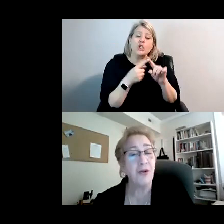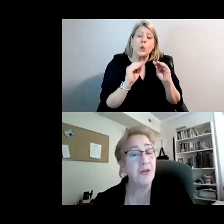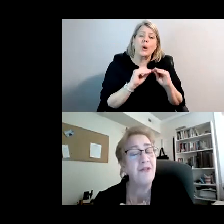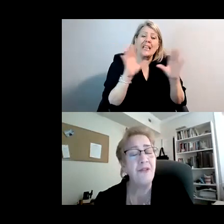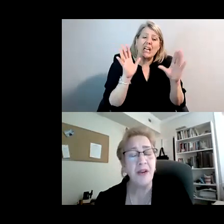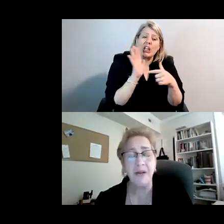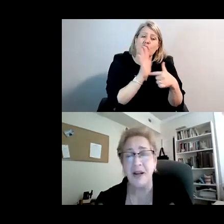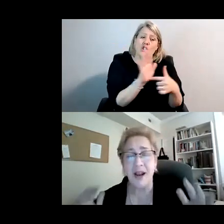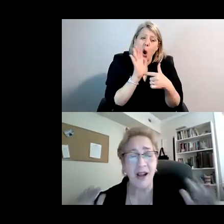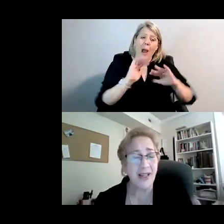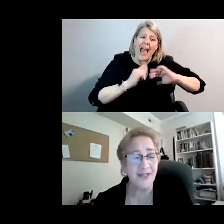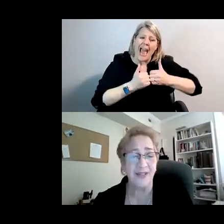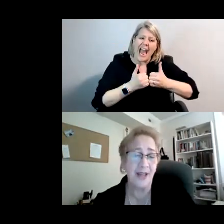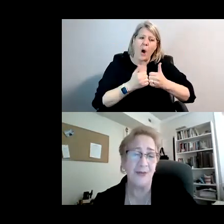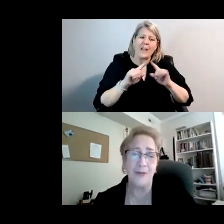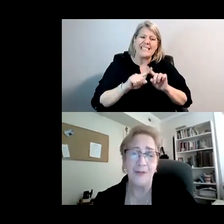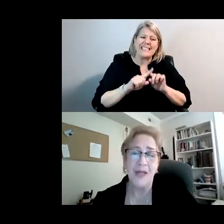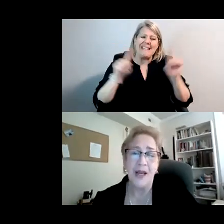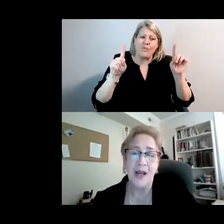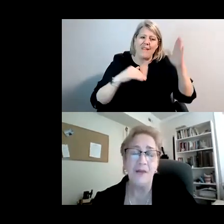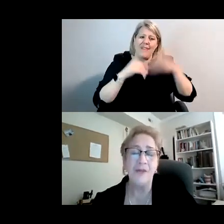and on the very highest level,